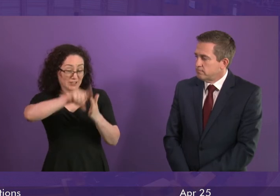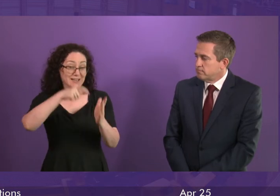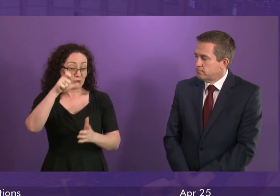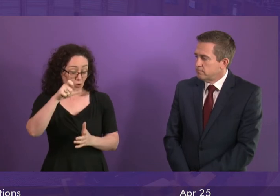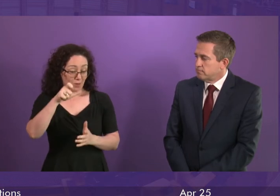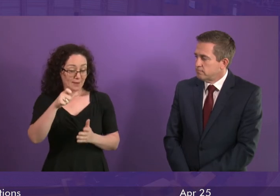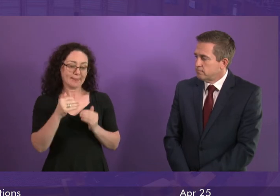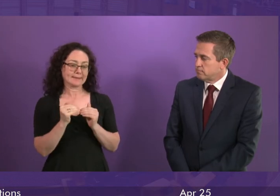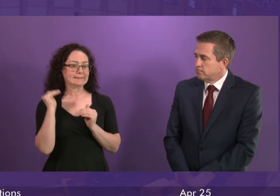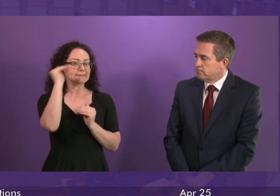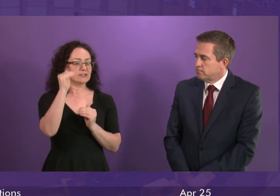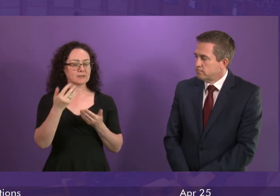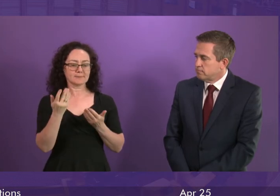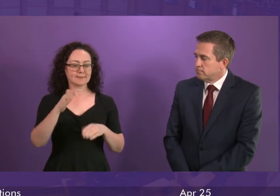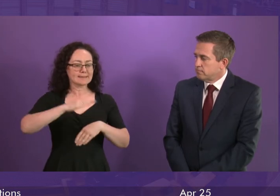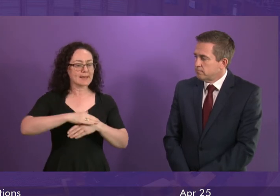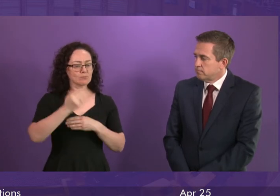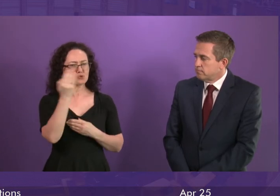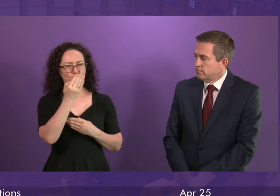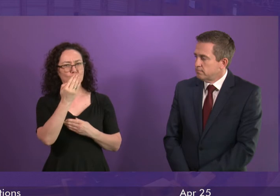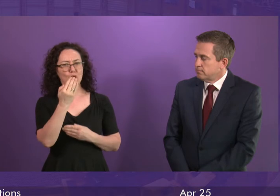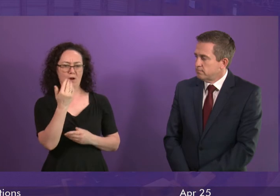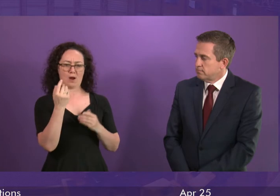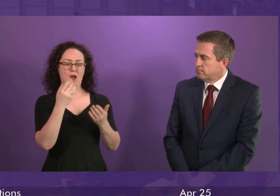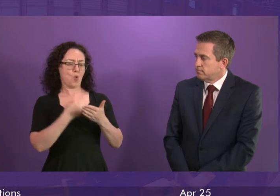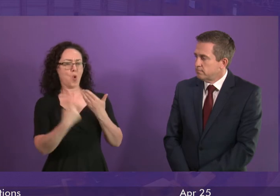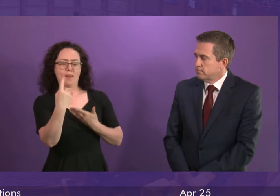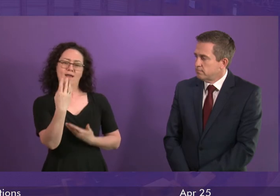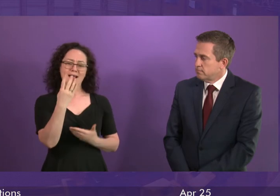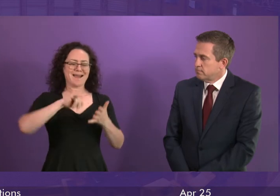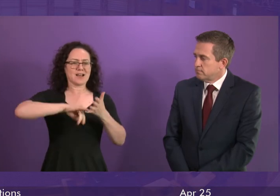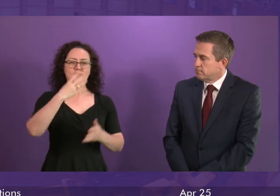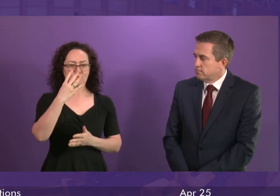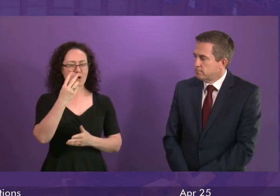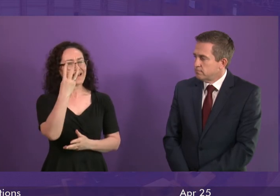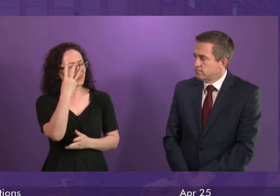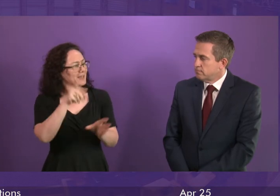for three years. What matters is the qualifications and awards that pupils leave school with,